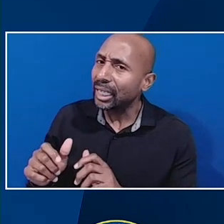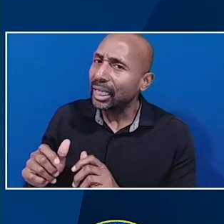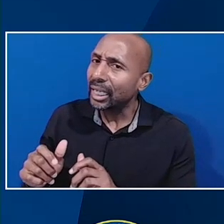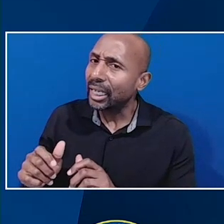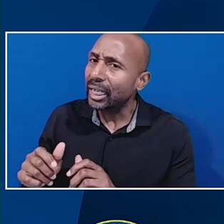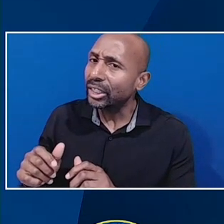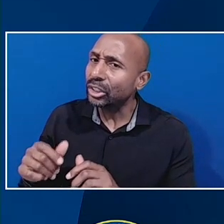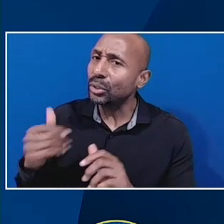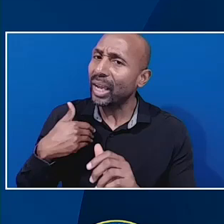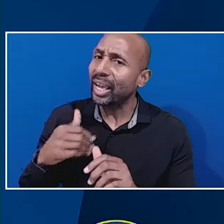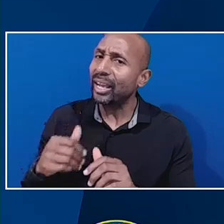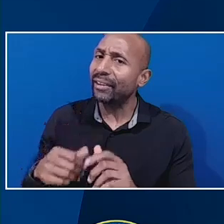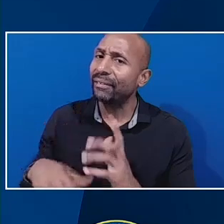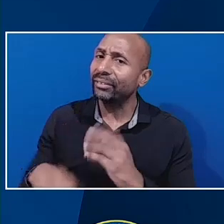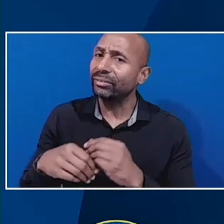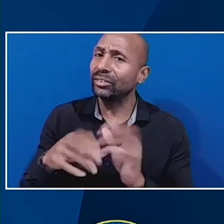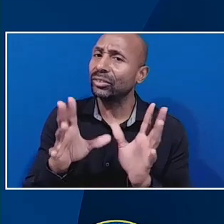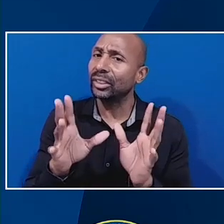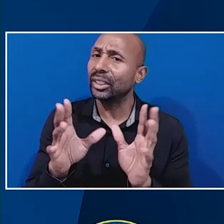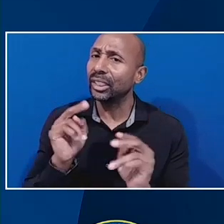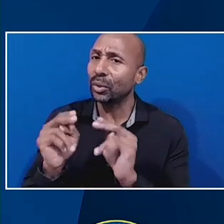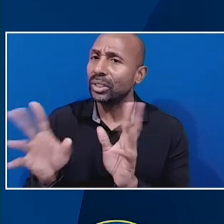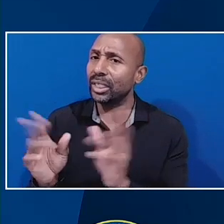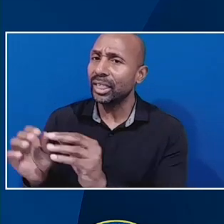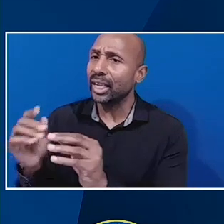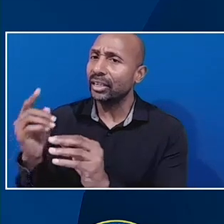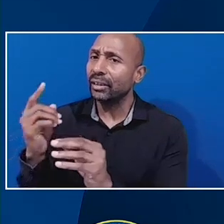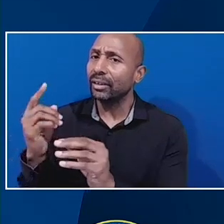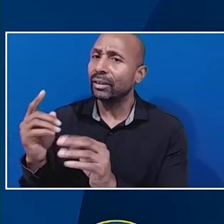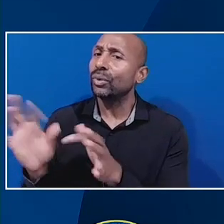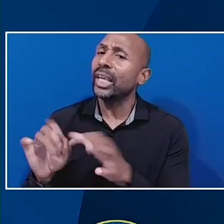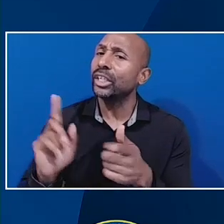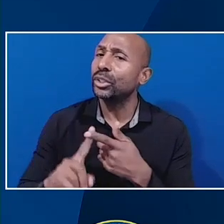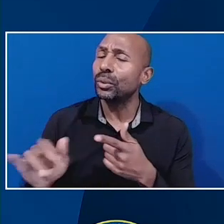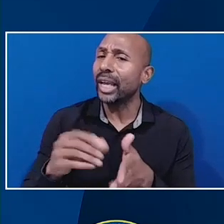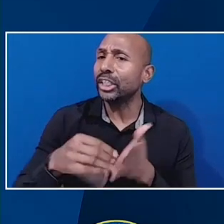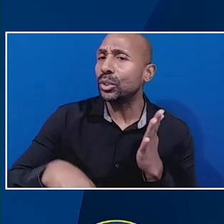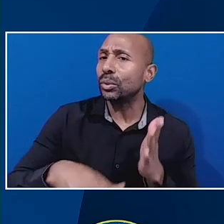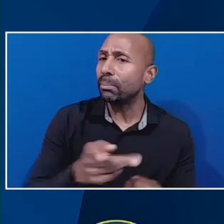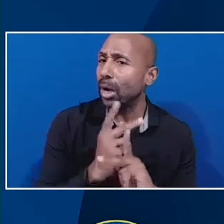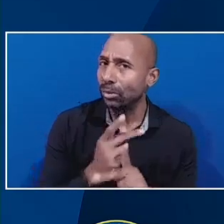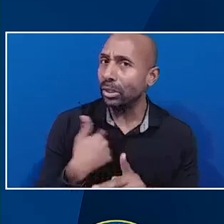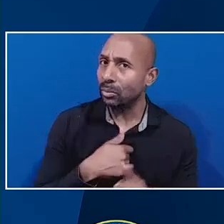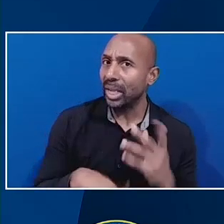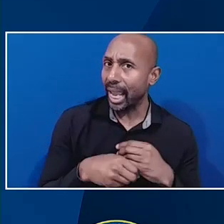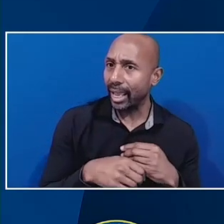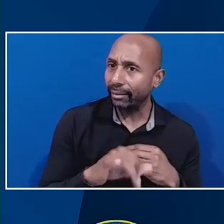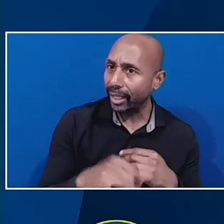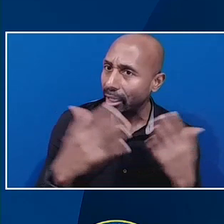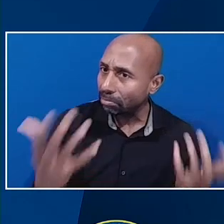How is that not different than-? We did add a topic. We did add that session, but that was- that was to- ostensibly to discuss